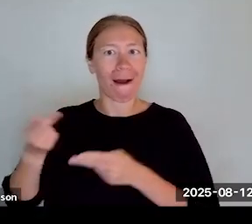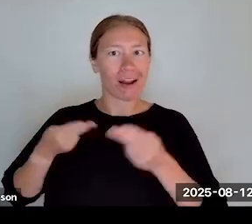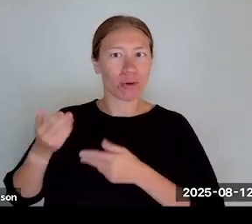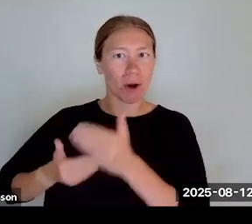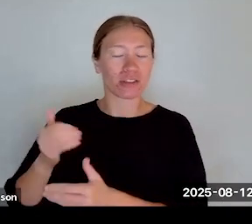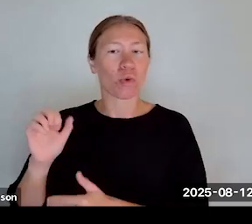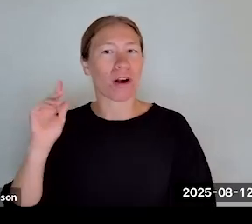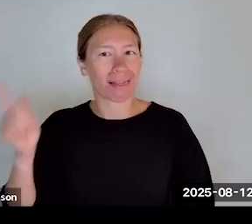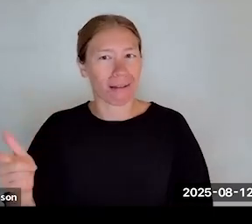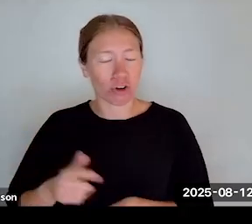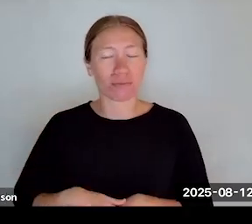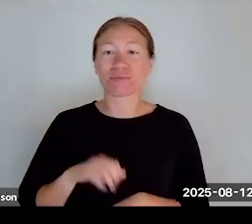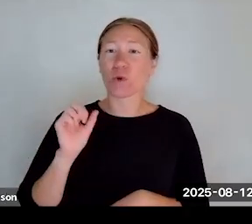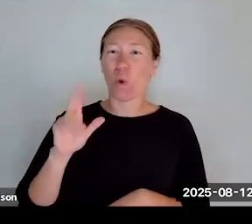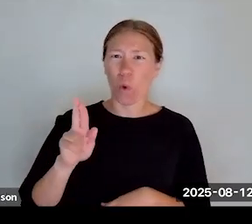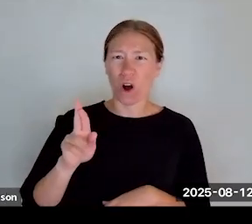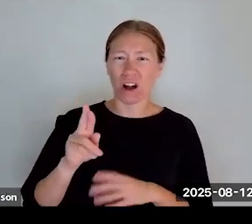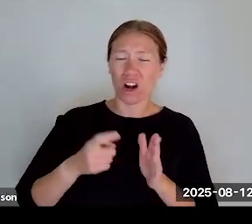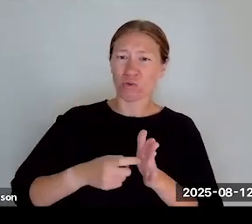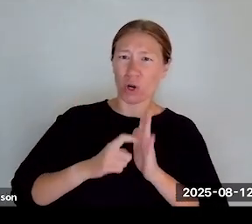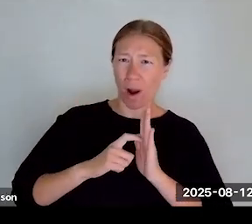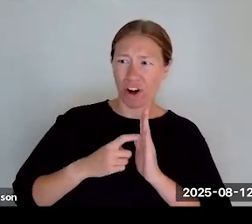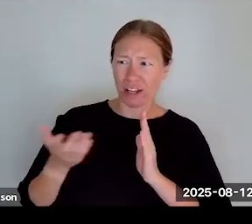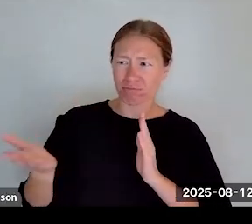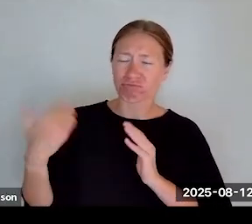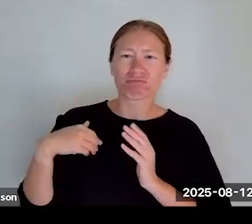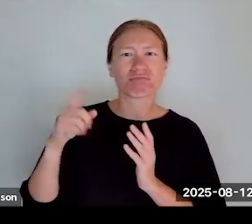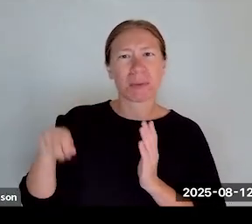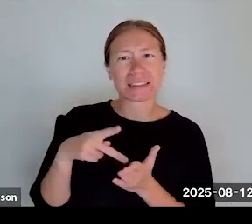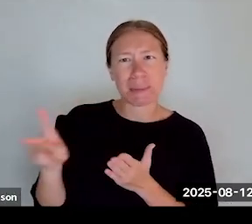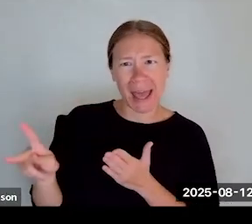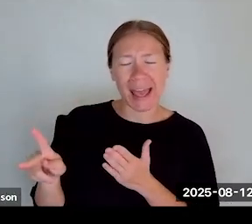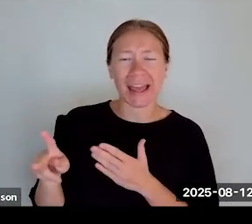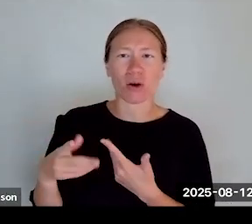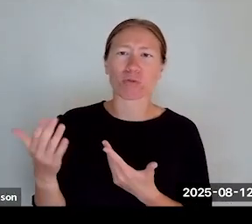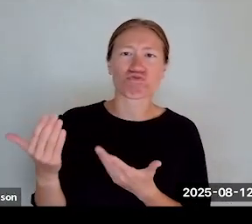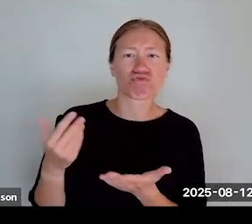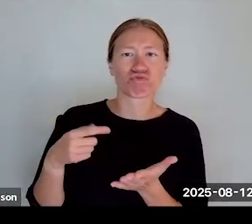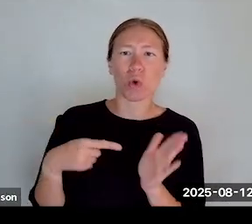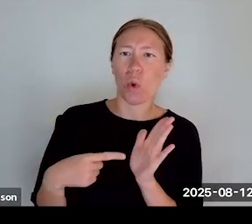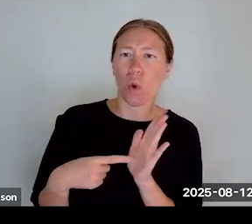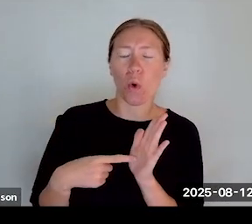or imposing charges or fees to disabled individuals to cover the cost of providing accommodations.